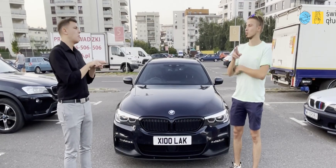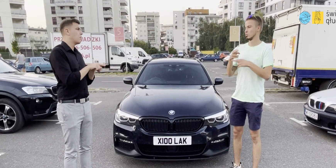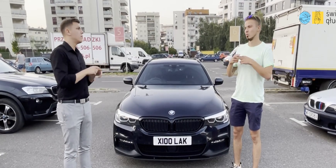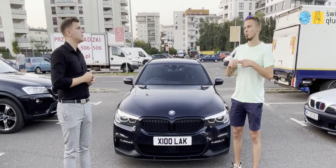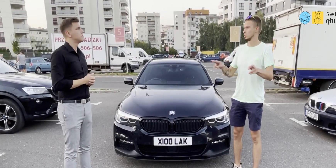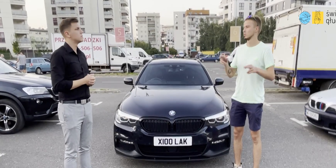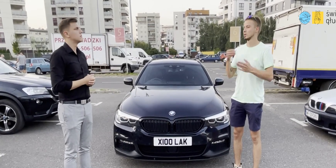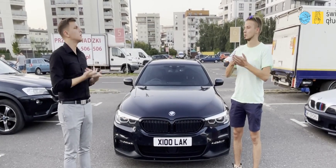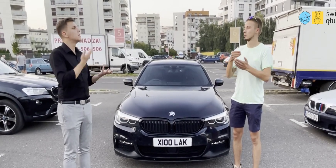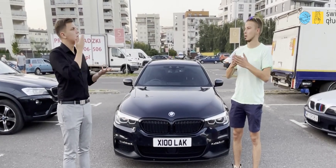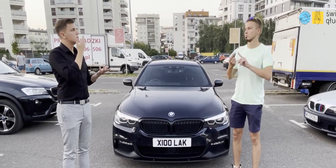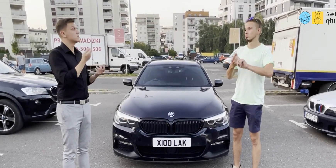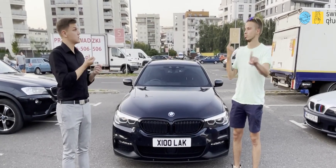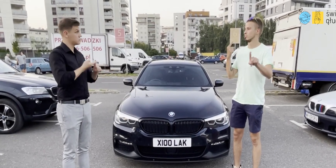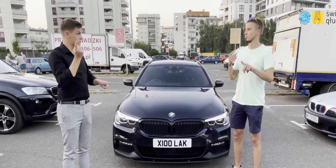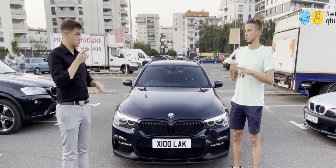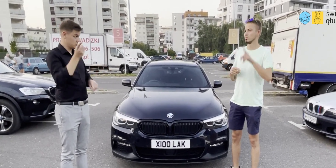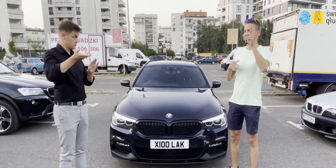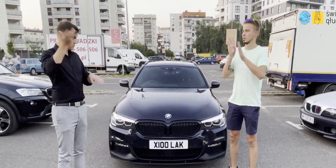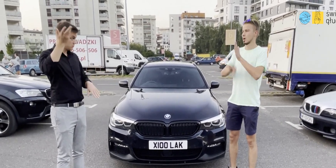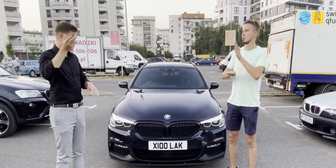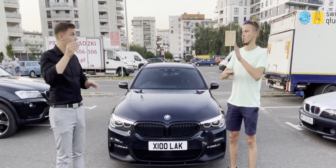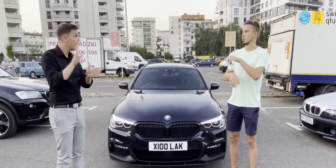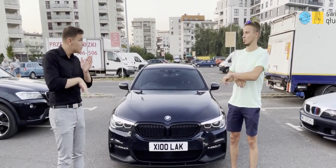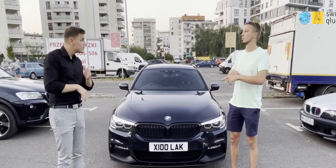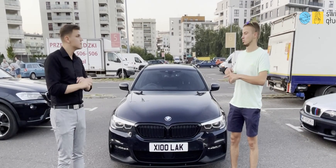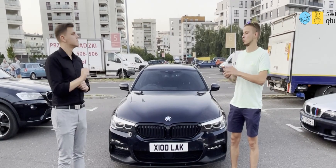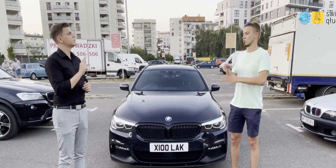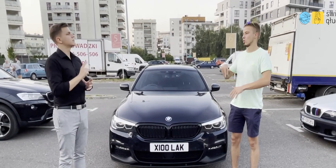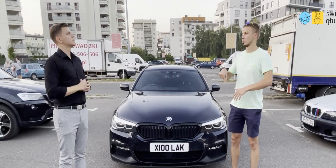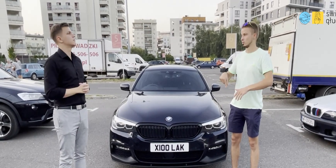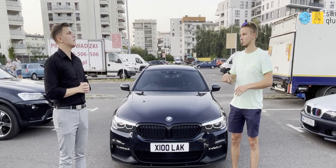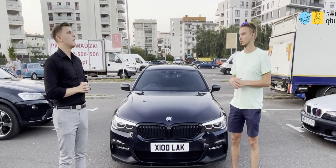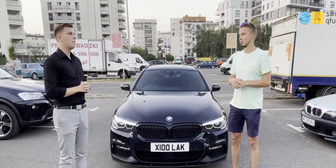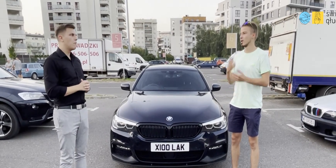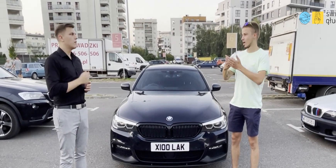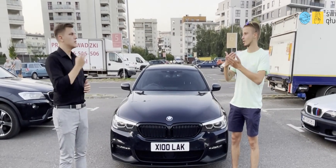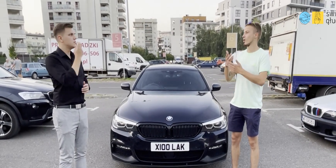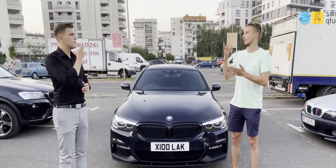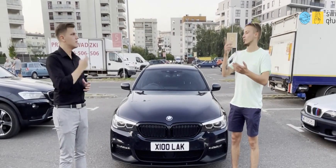between buying a car in Poland and in England? [G] There is a big difference in price. In England it is definitely cheaper than in Poland.